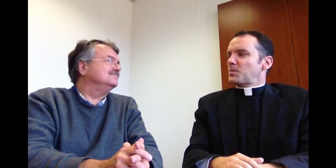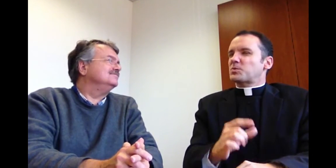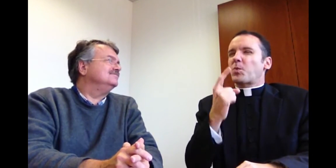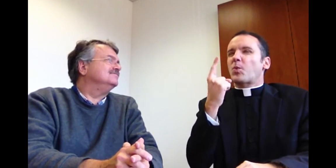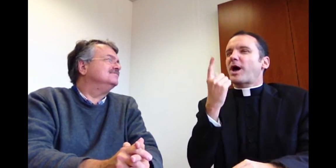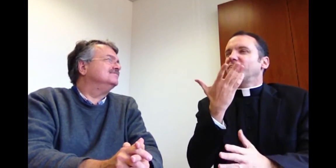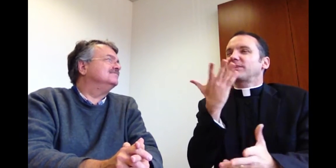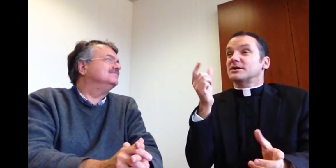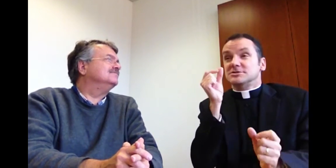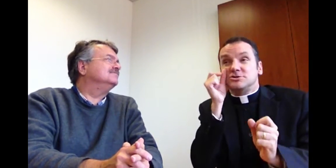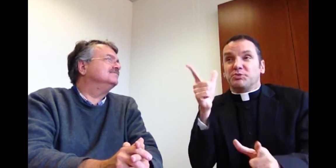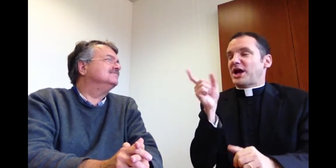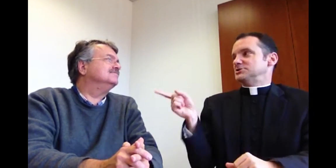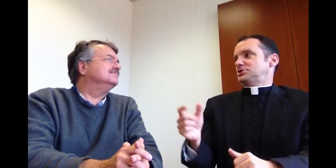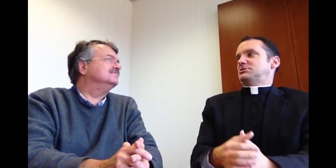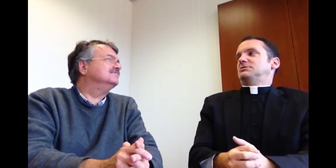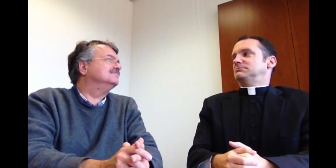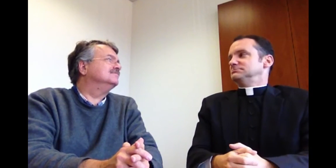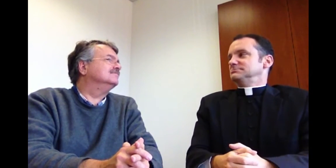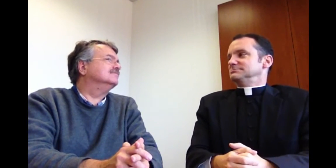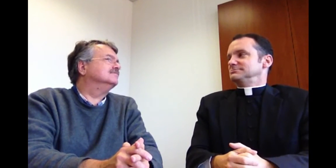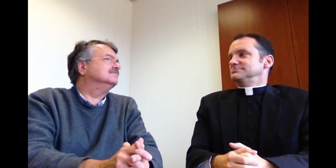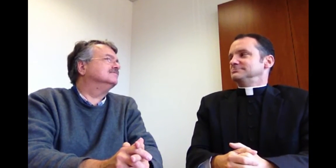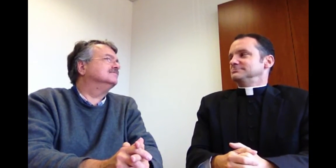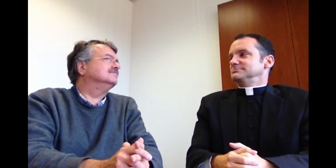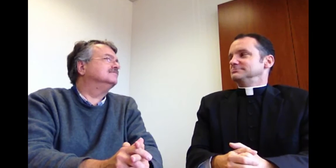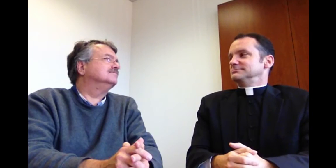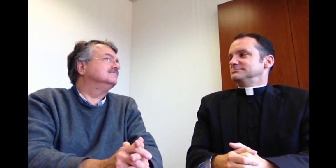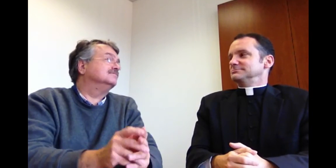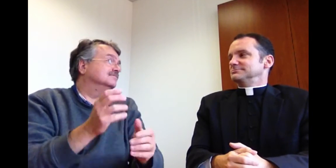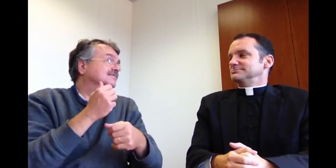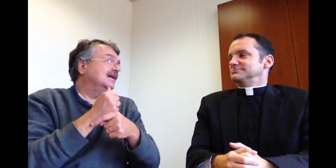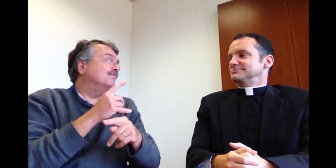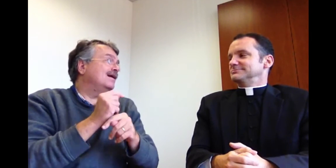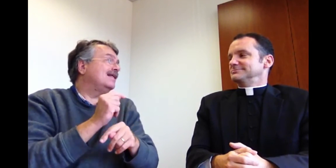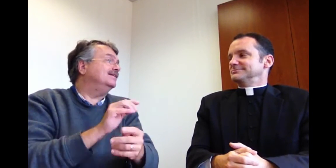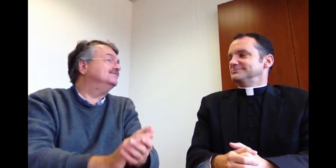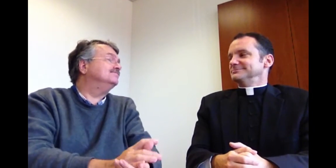Can you think of one thing that surprised you? That he made it!